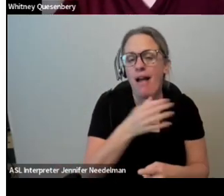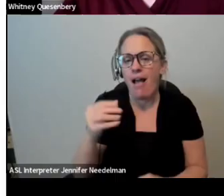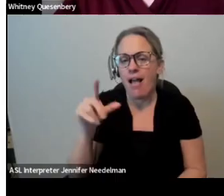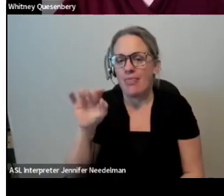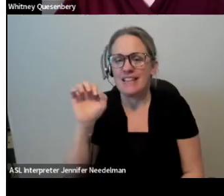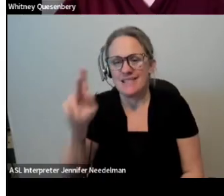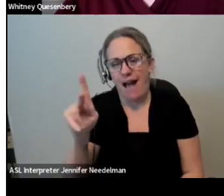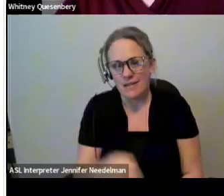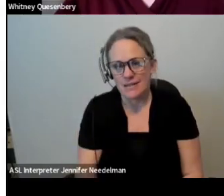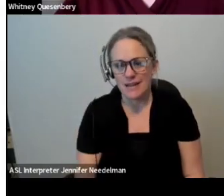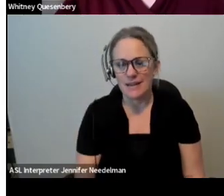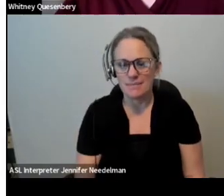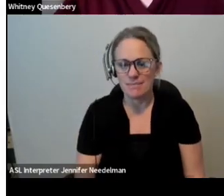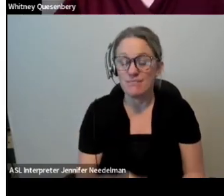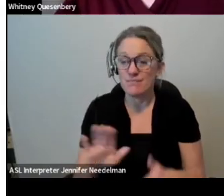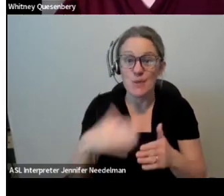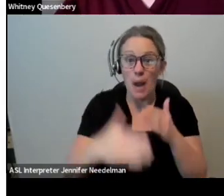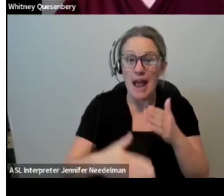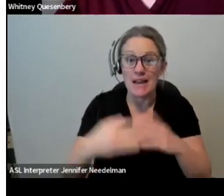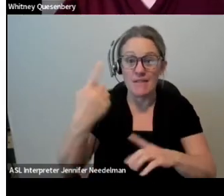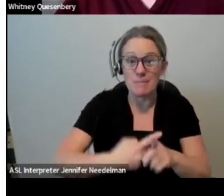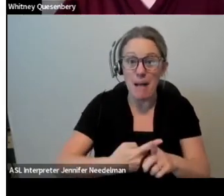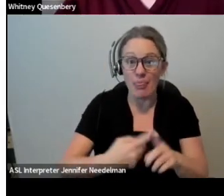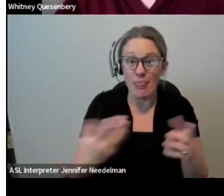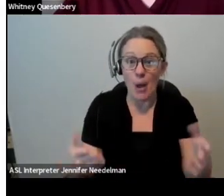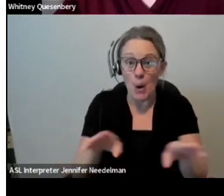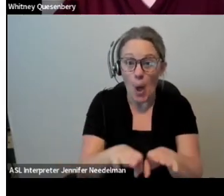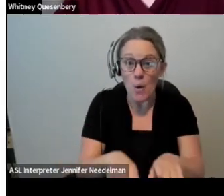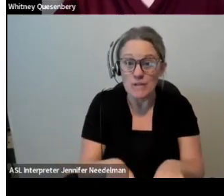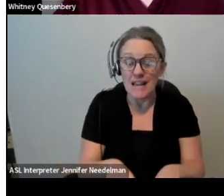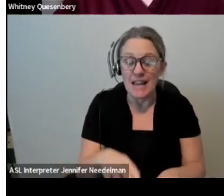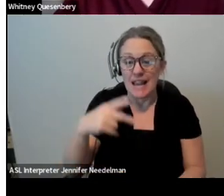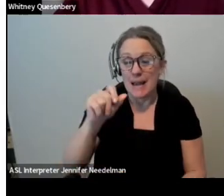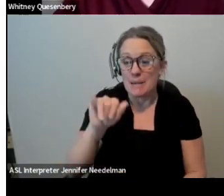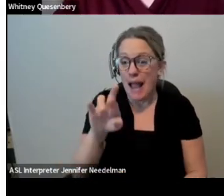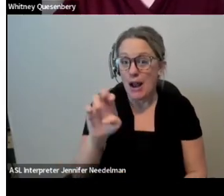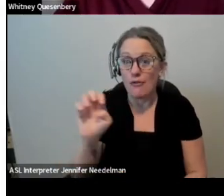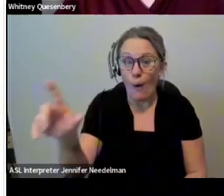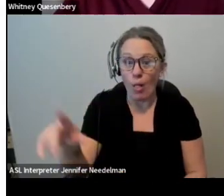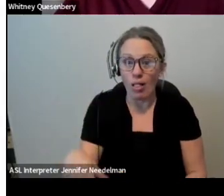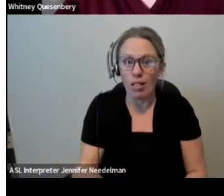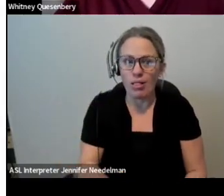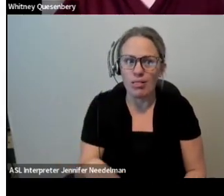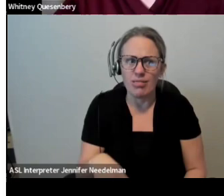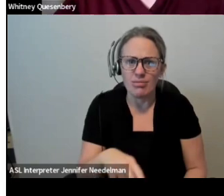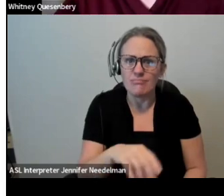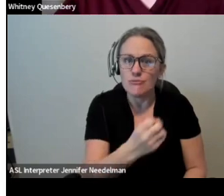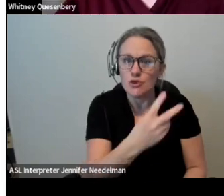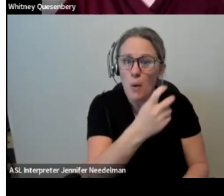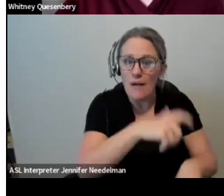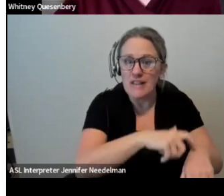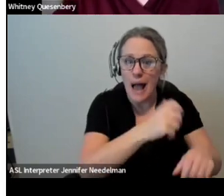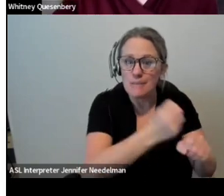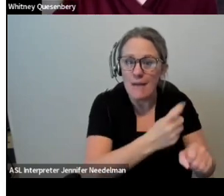So end of month closing, you do 12 times a year, but all the rest of the work you might do every day and then a few things you'll